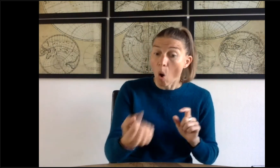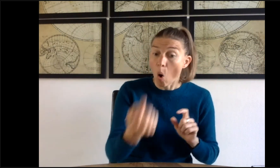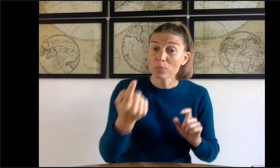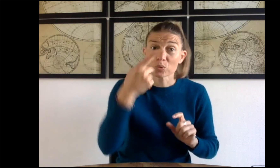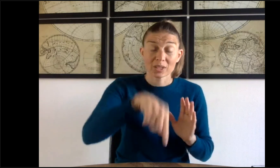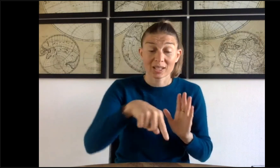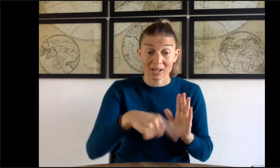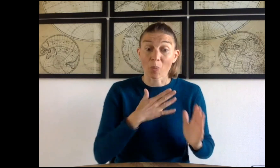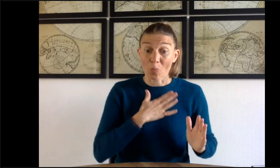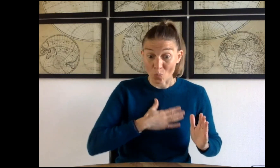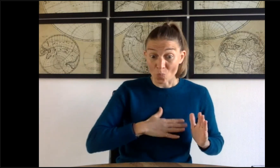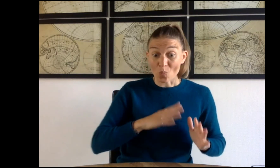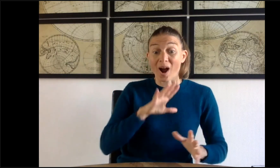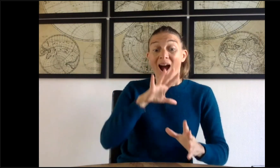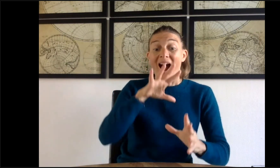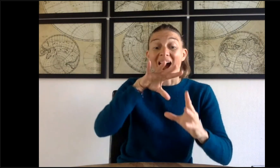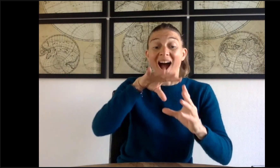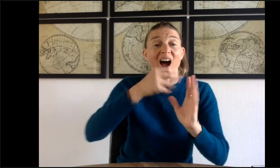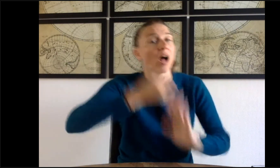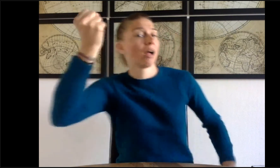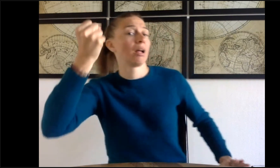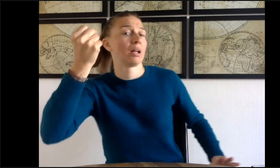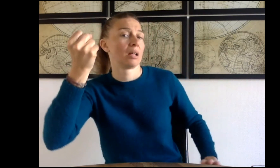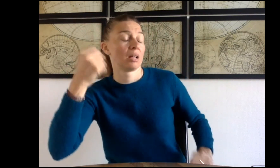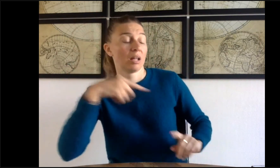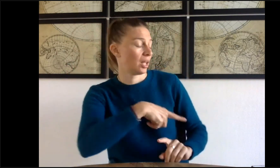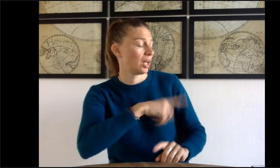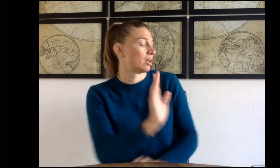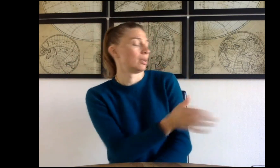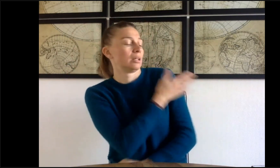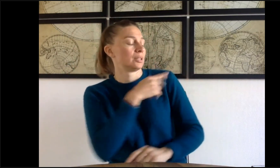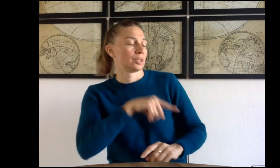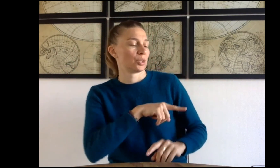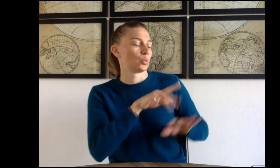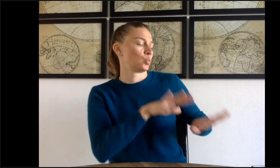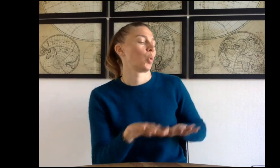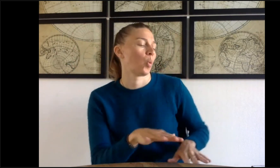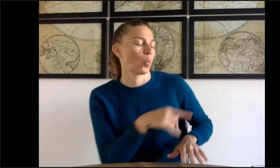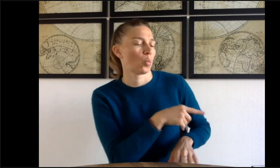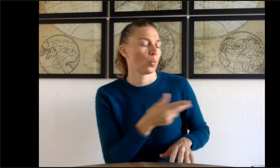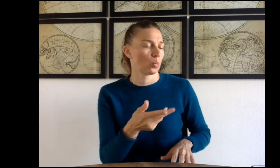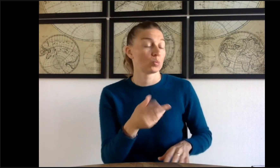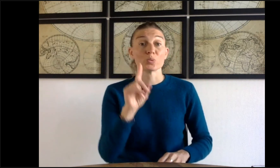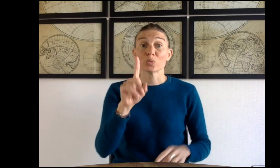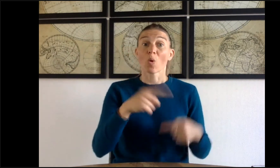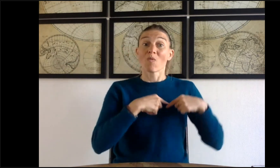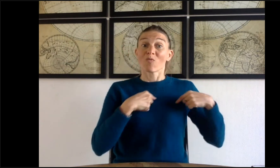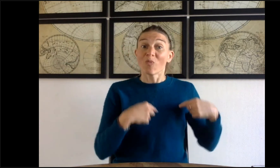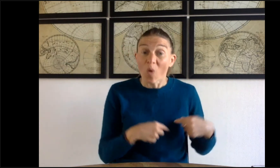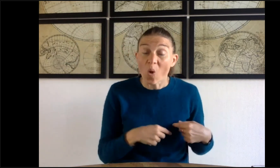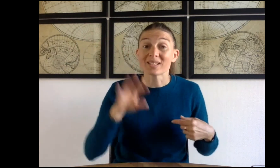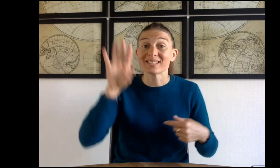And what remains often, volunteering, let's say, it's much more flexible